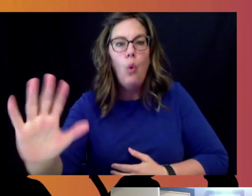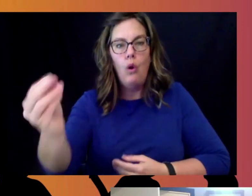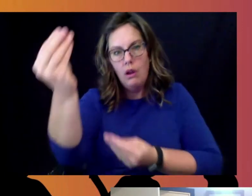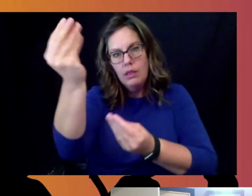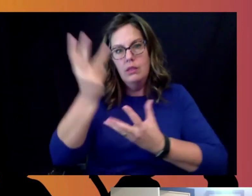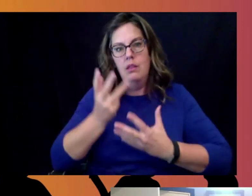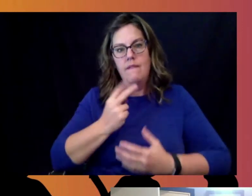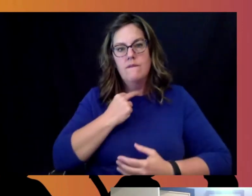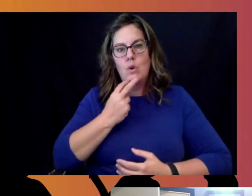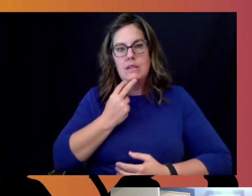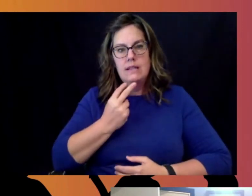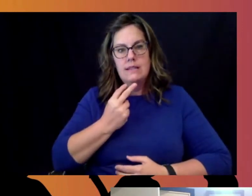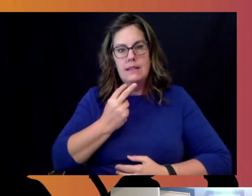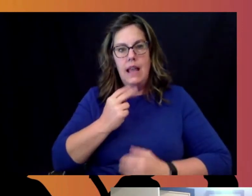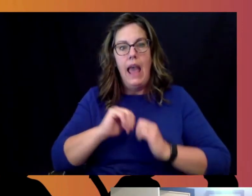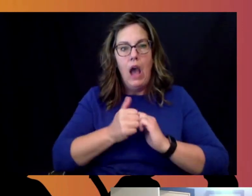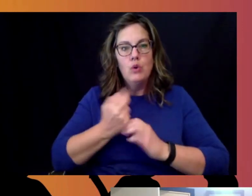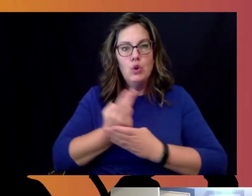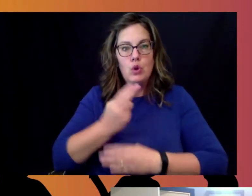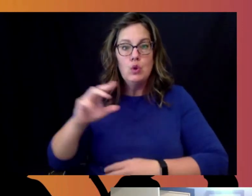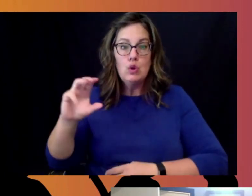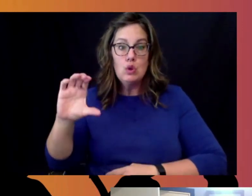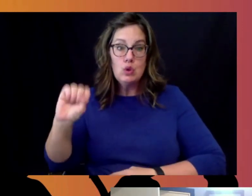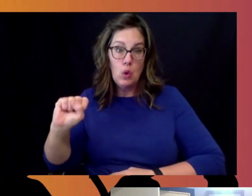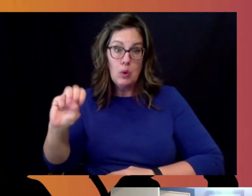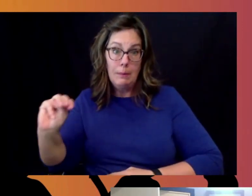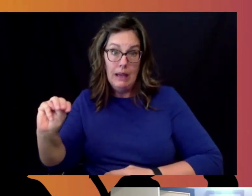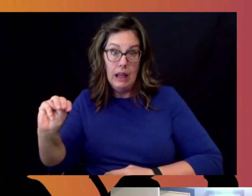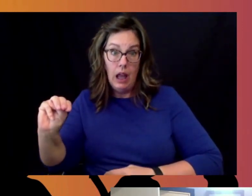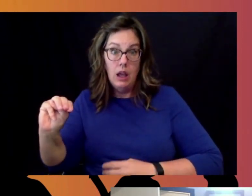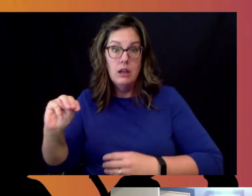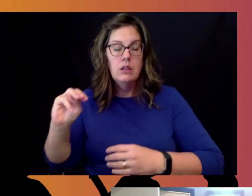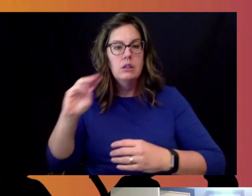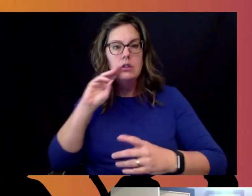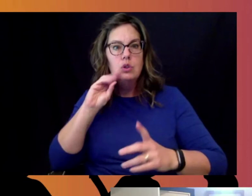social media especially to amplify what you're experiencing and make sure the world becomes